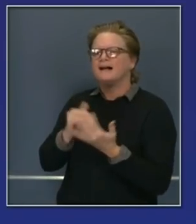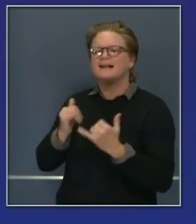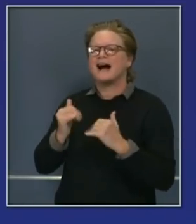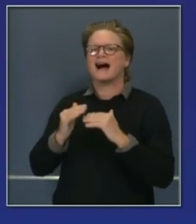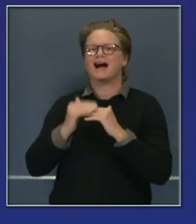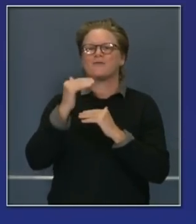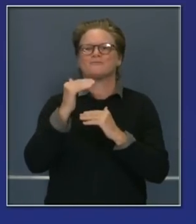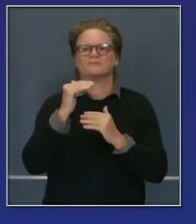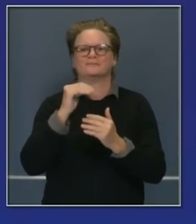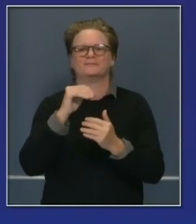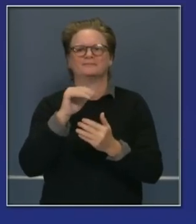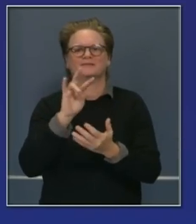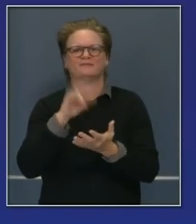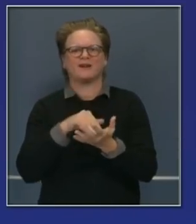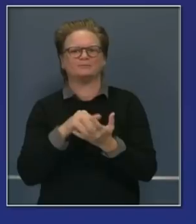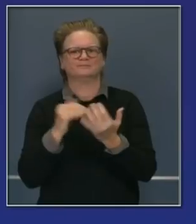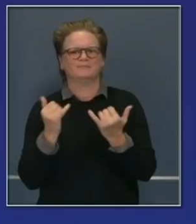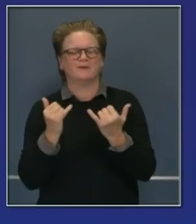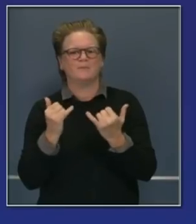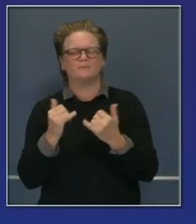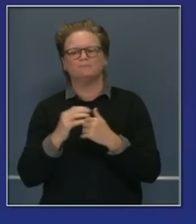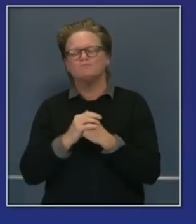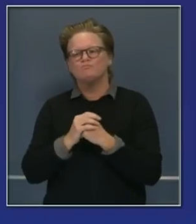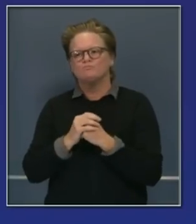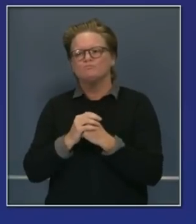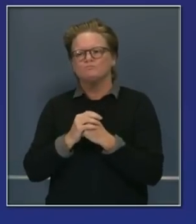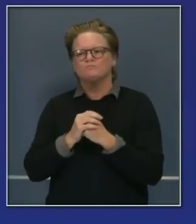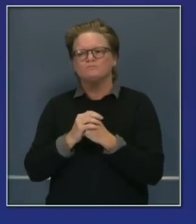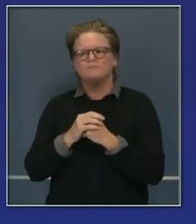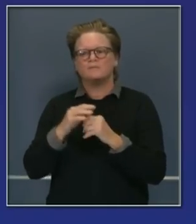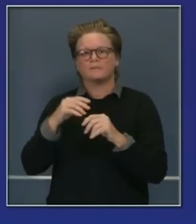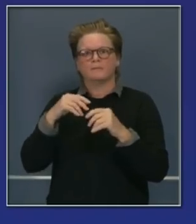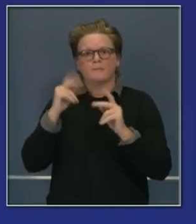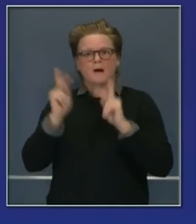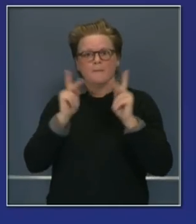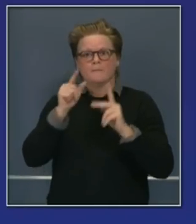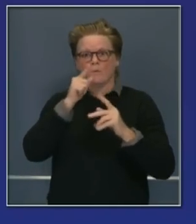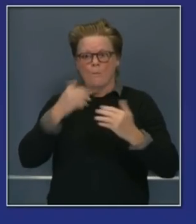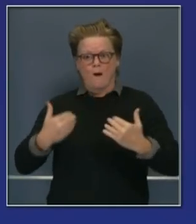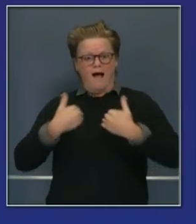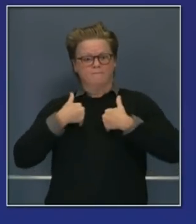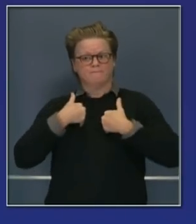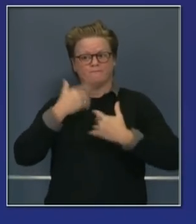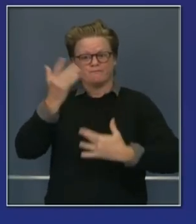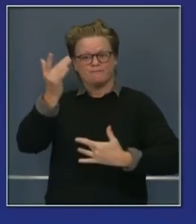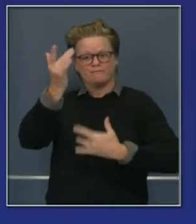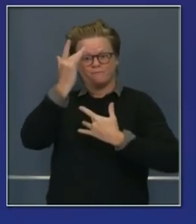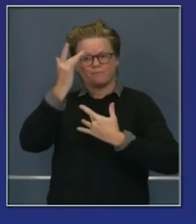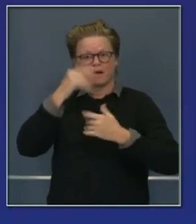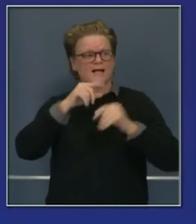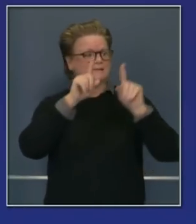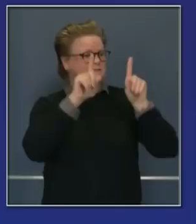SEEN THE AVERAGE OF SEVEN DAYS ABOVE 5800 IN QUITE SOME TIME. LET'S TAKE A LOOK AT THE POSITIVITY RATE.